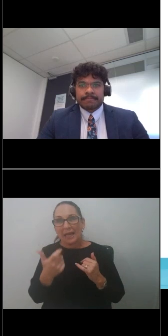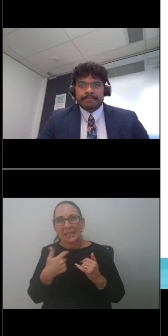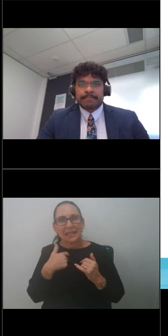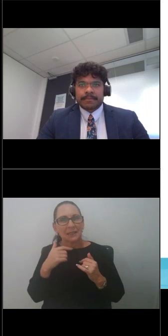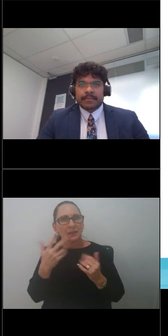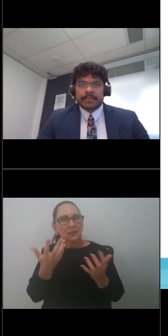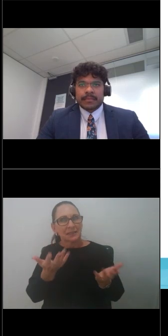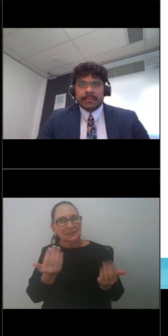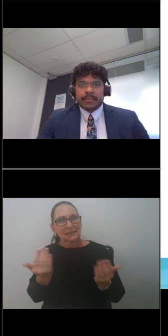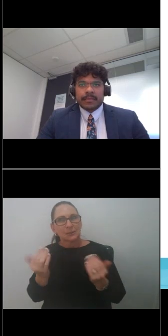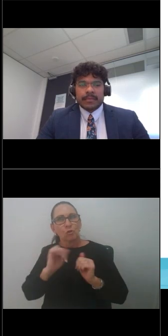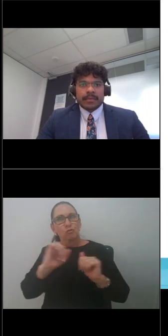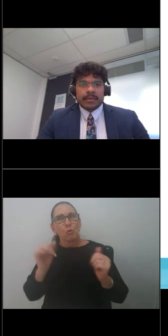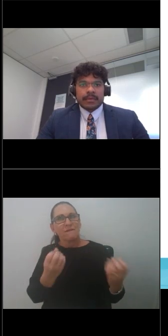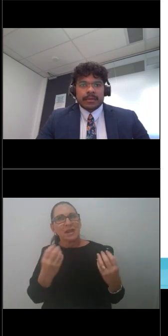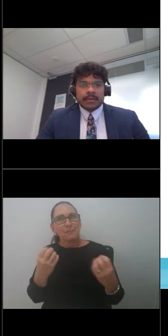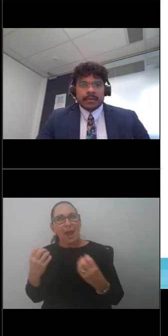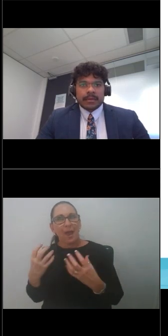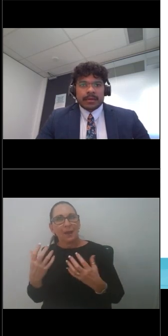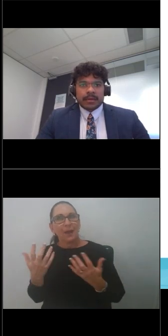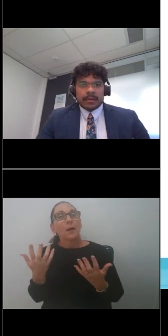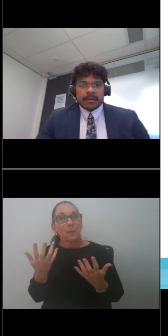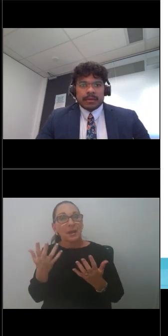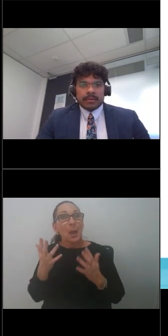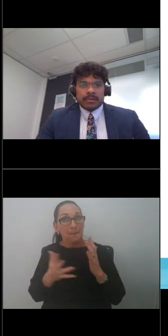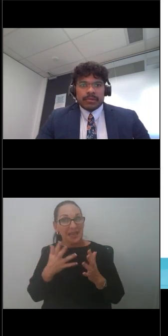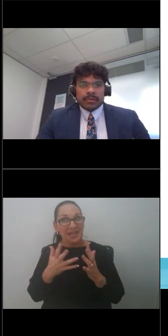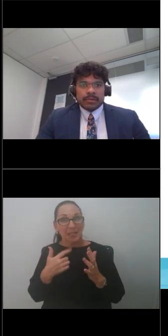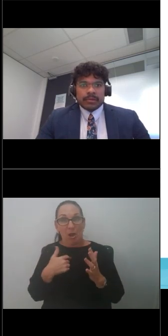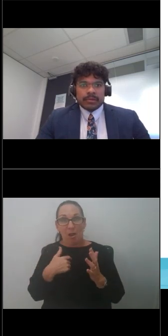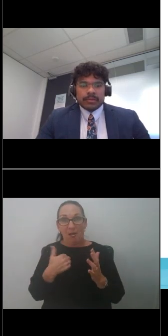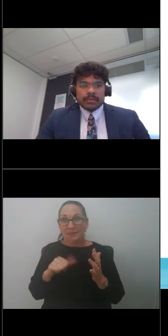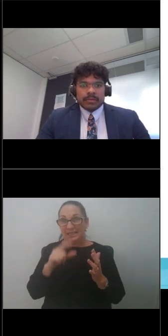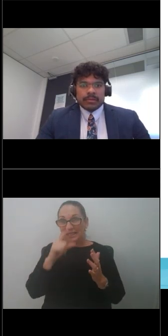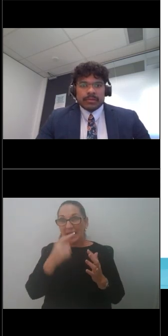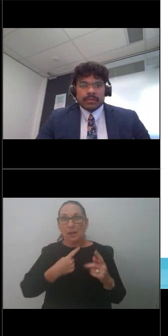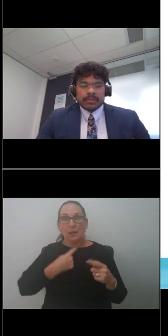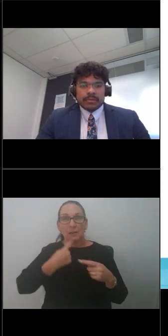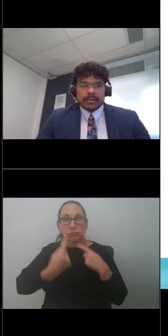it really shows me also I can tell you and I can tell you what this means but you don't